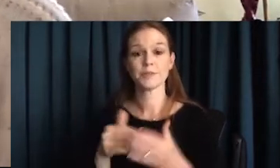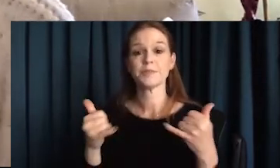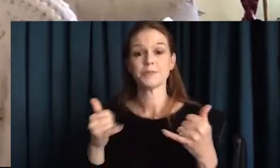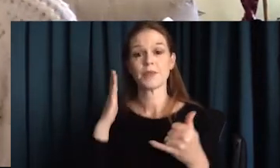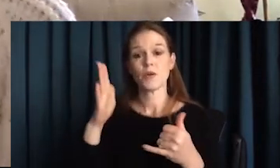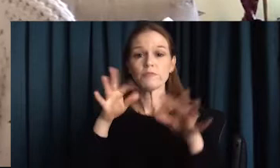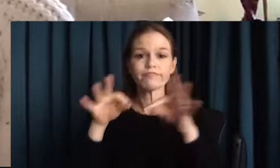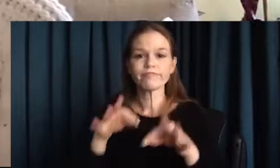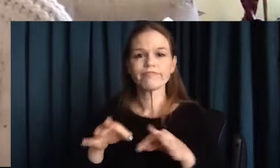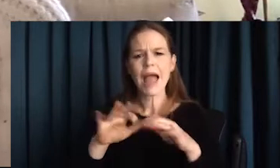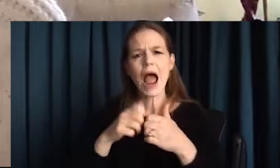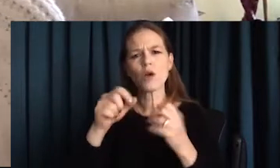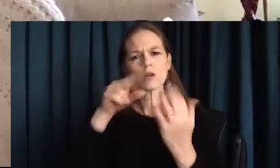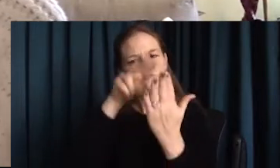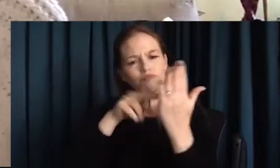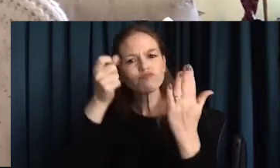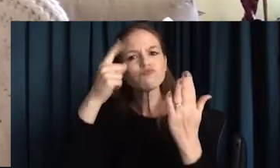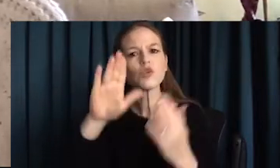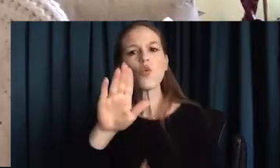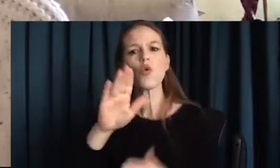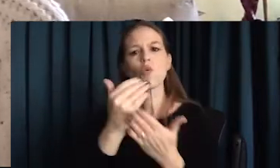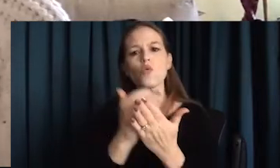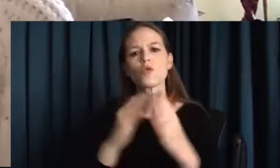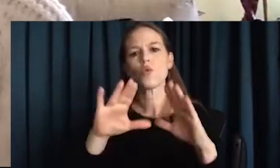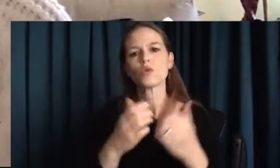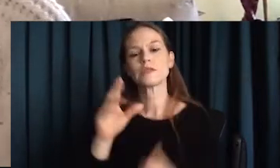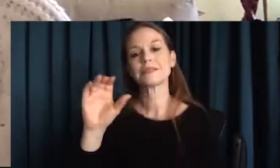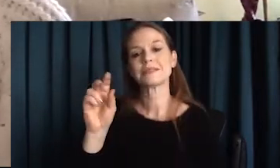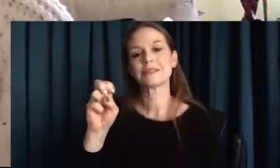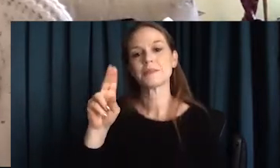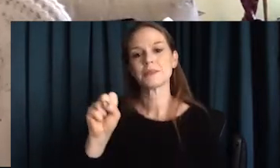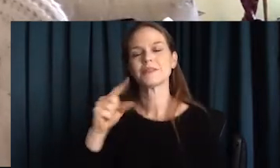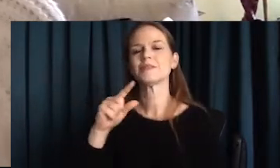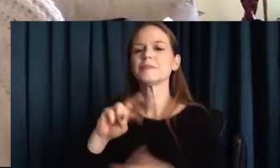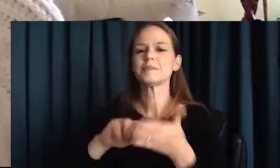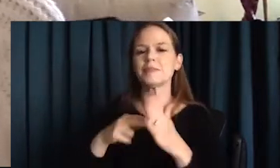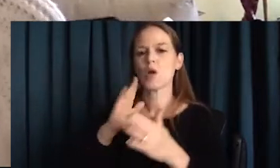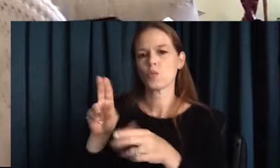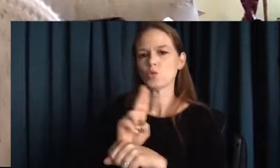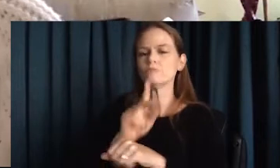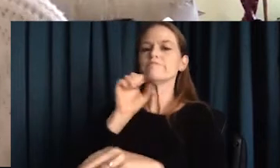And in order to do so I'm going to review an actual syllabus from a biology 100 course here at Palomar College.